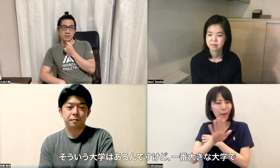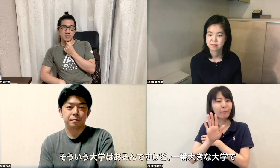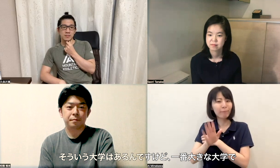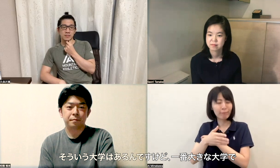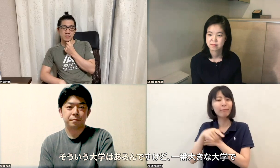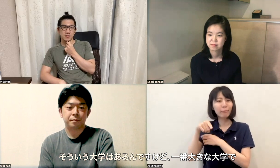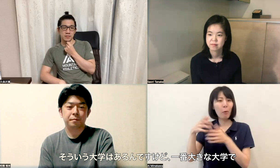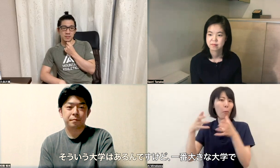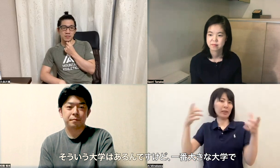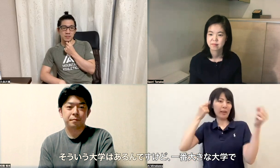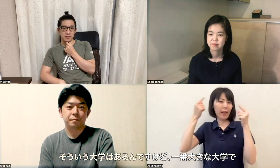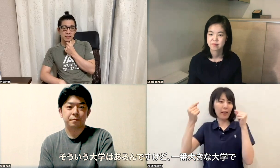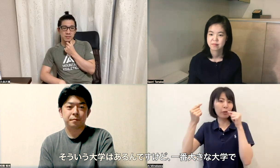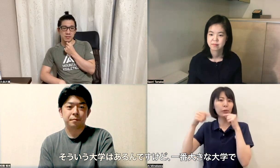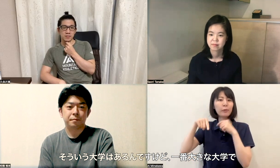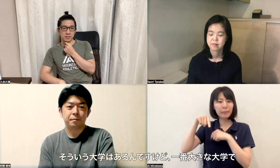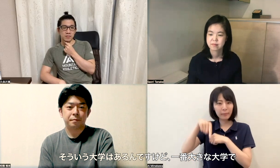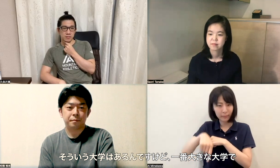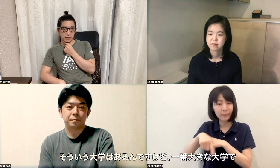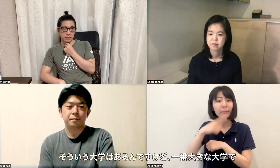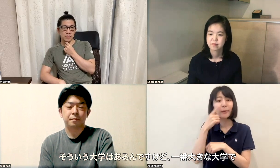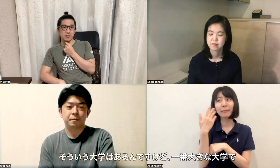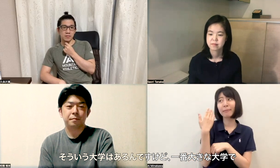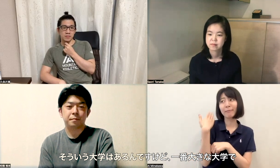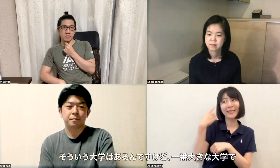but the Gallaudet is the biggest one.